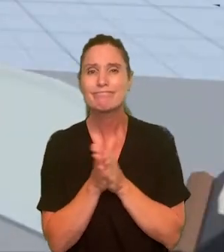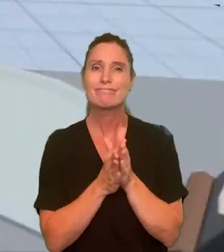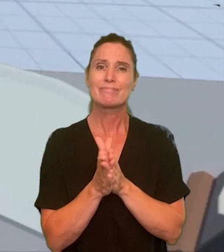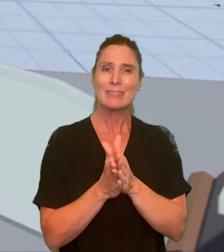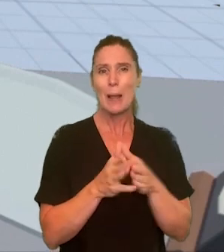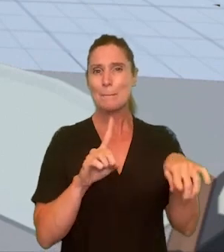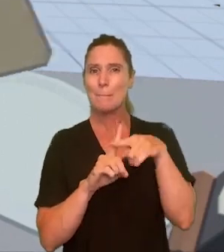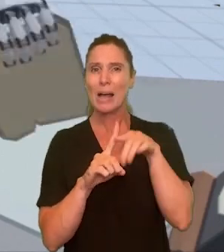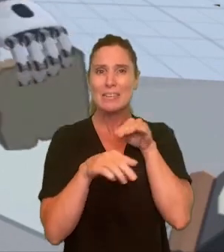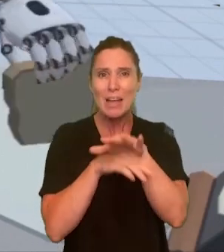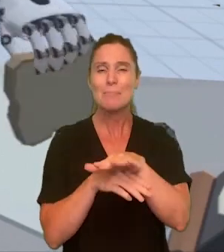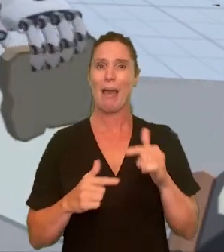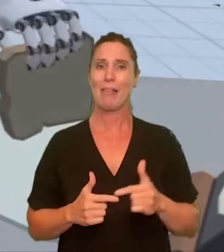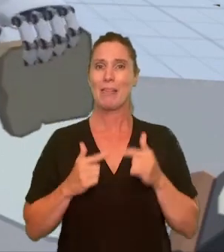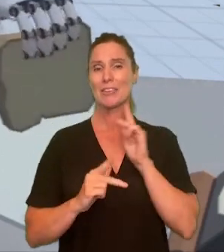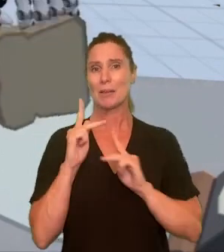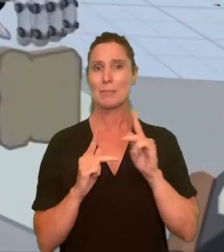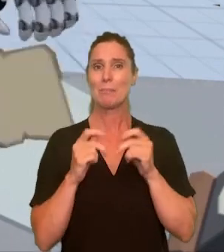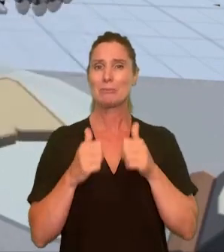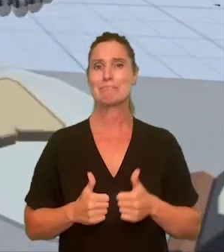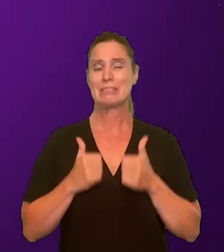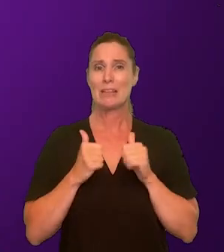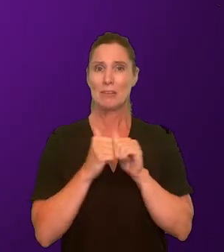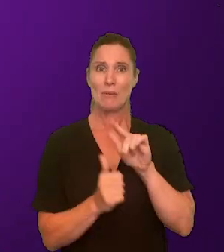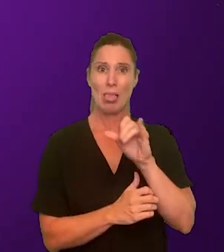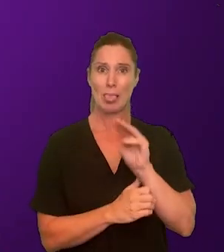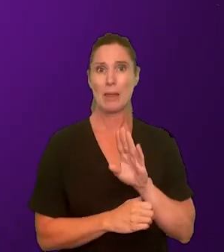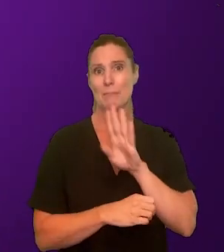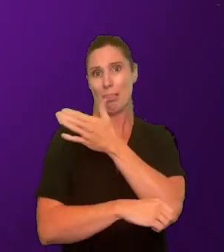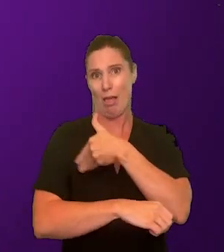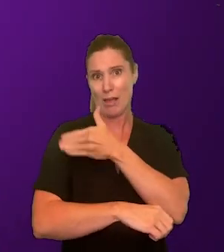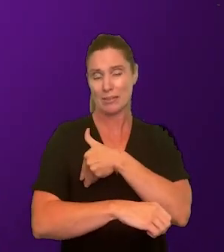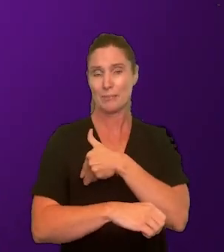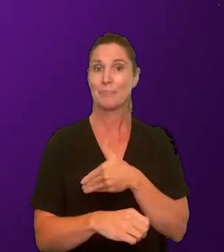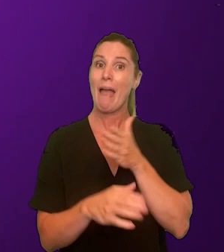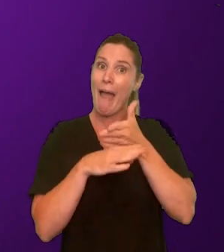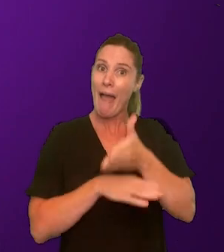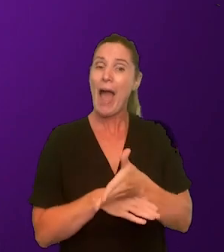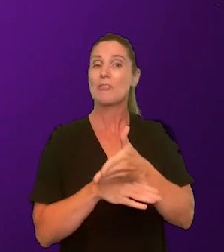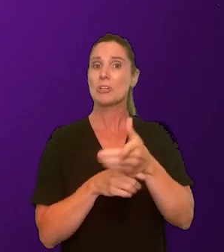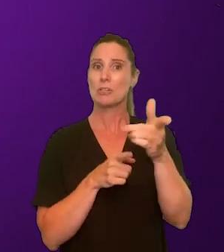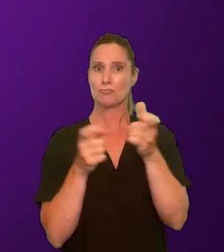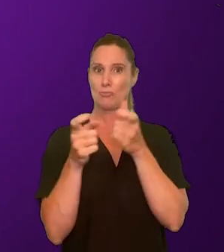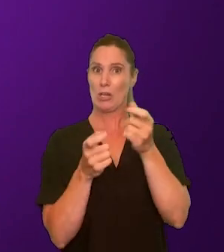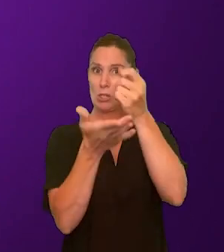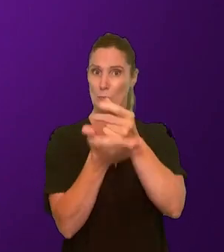in the lives of people living with limb loss. Following regulatory approval, we will launch our first product with partner clinics.